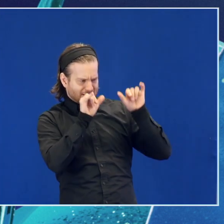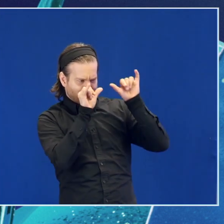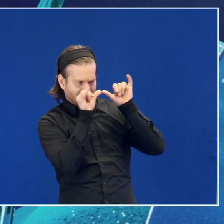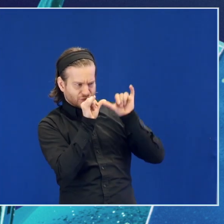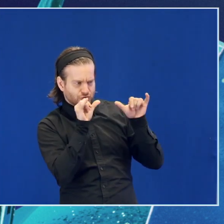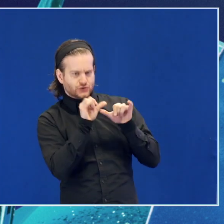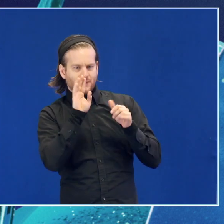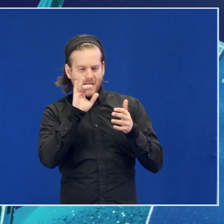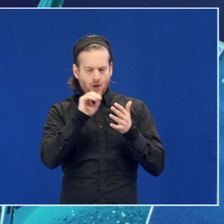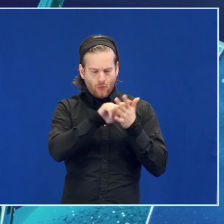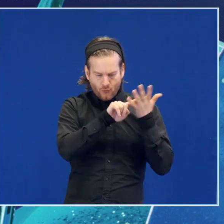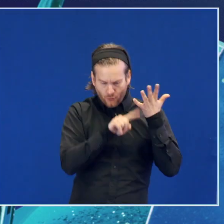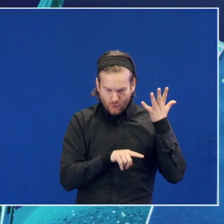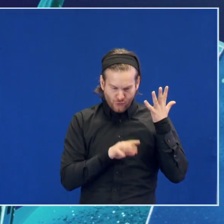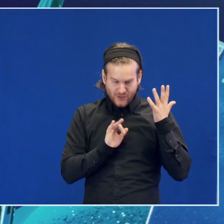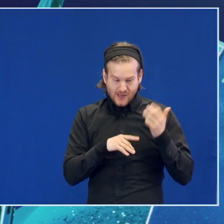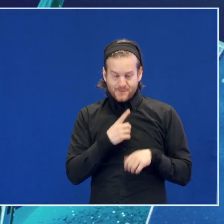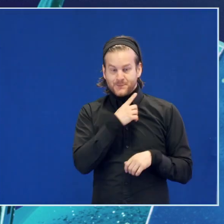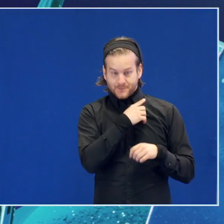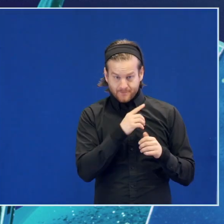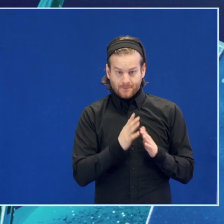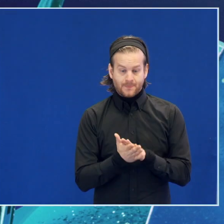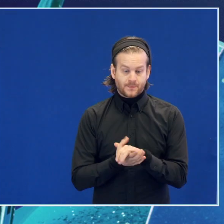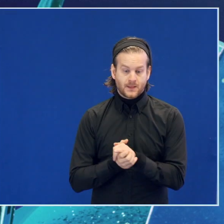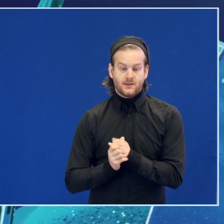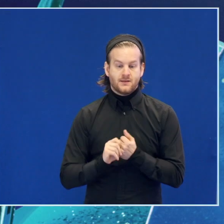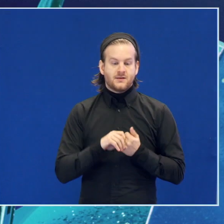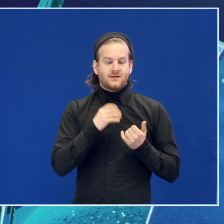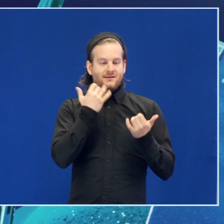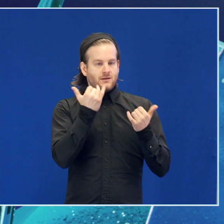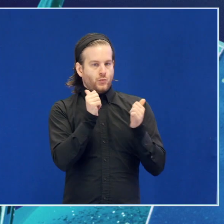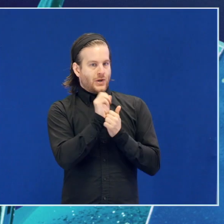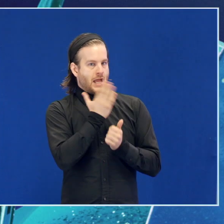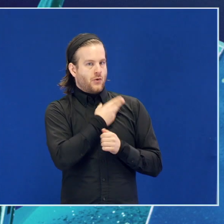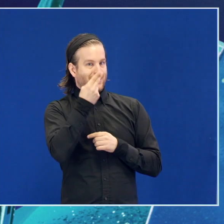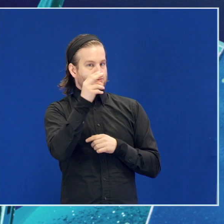So we had our team take both surveys online as well